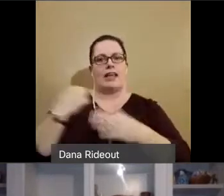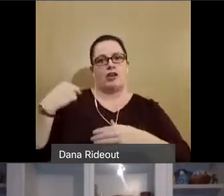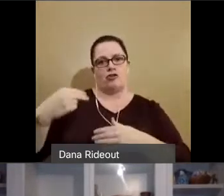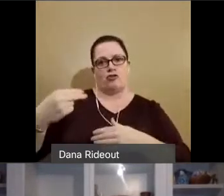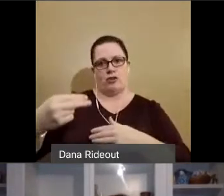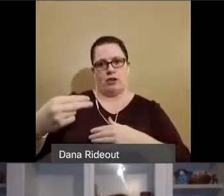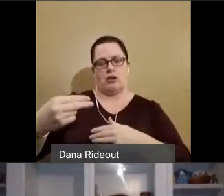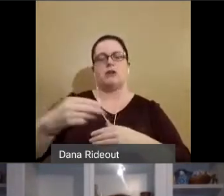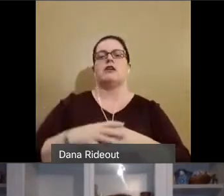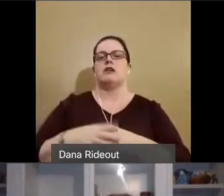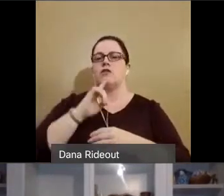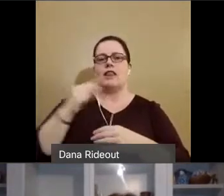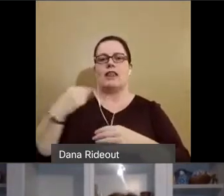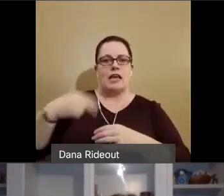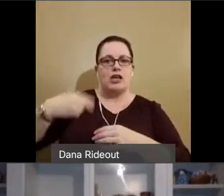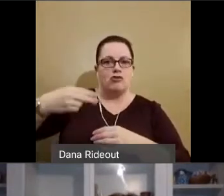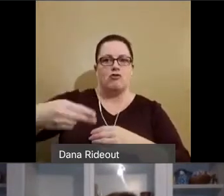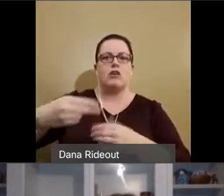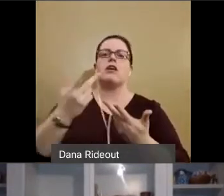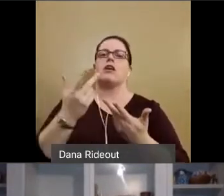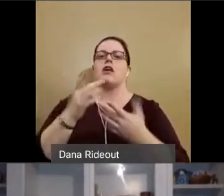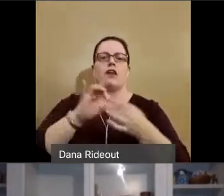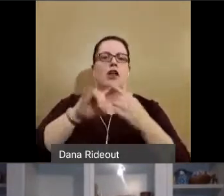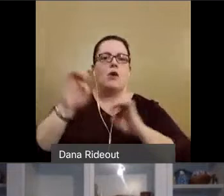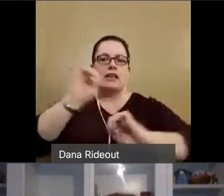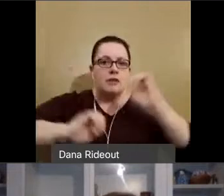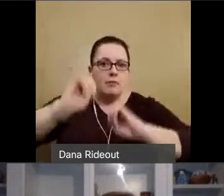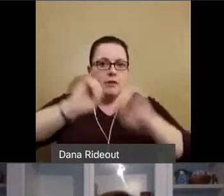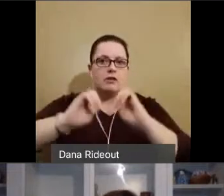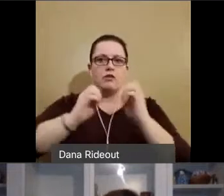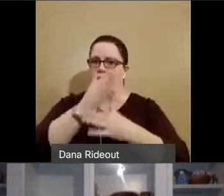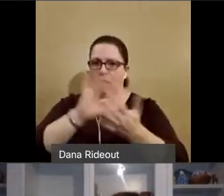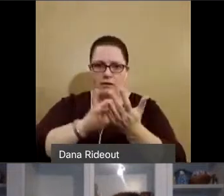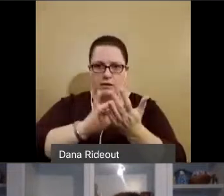the history of, um, experimentation, medical experimentation and medical racism,